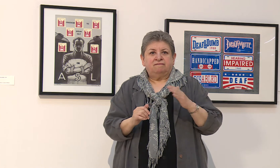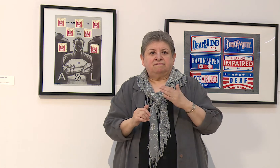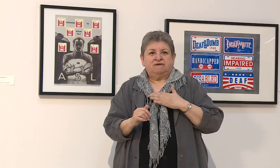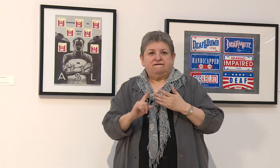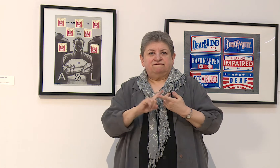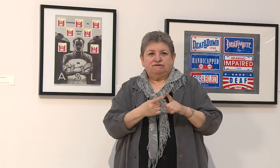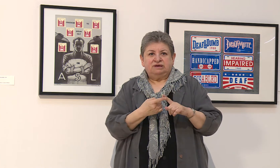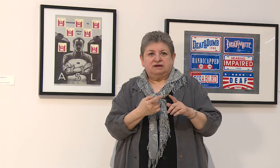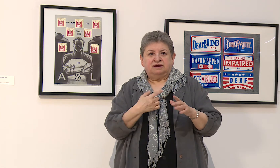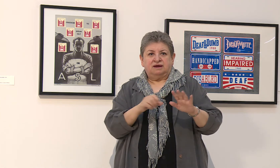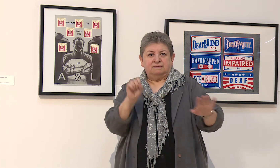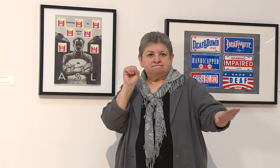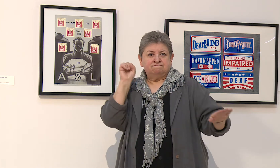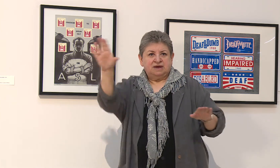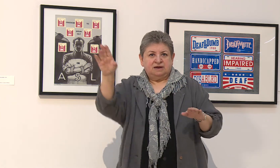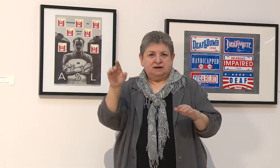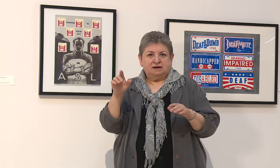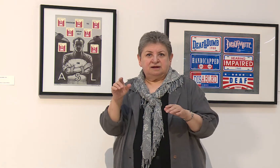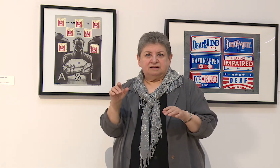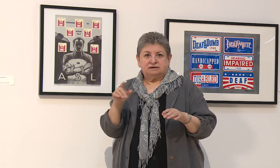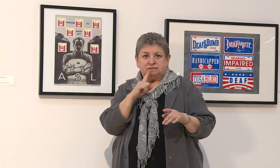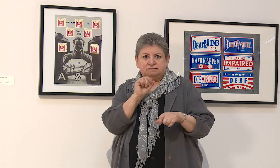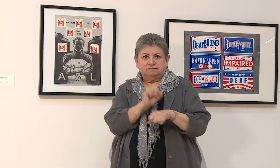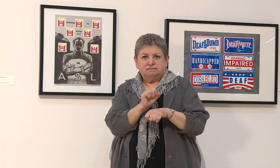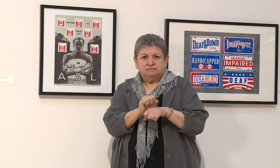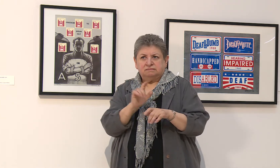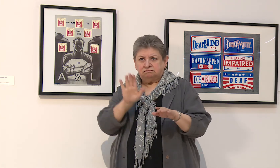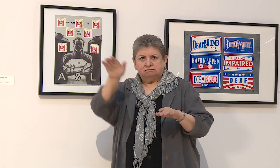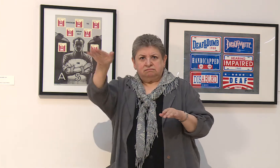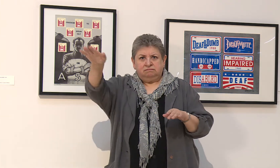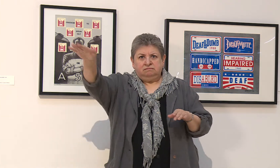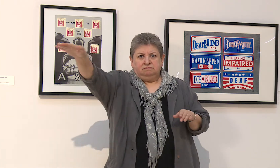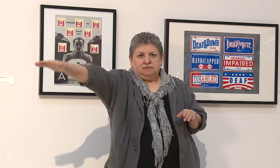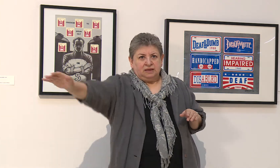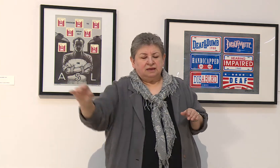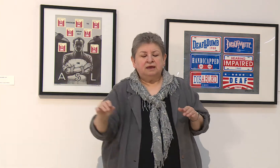had the name and address of a friend of mine. I actually did mail it to them.